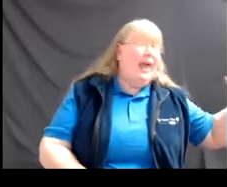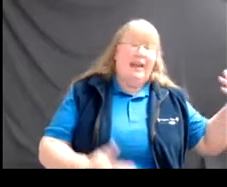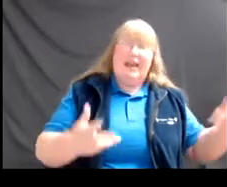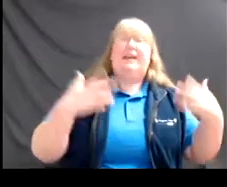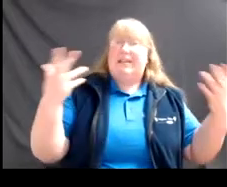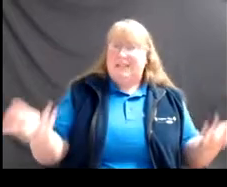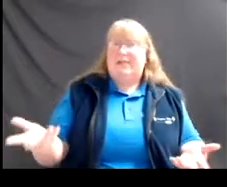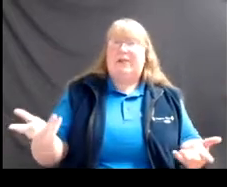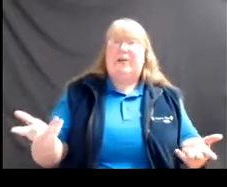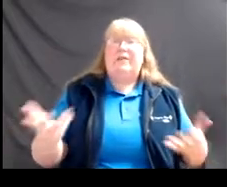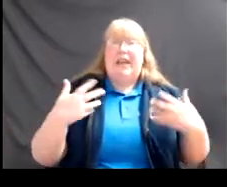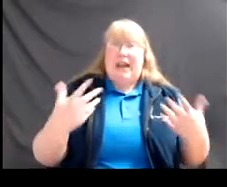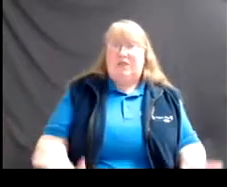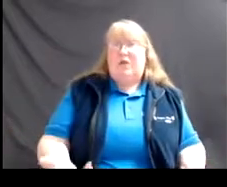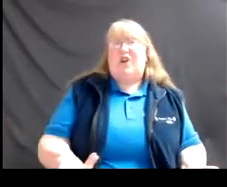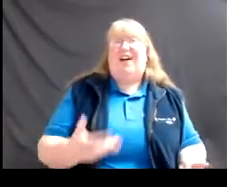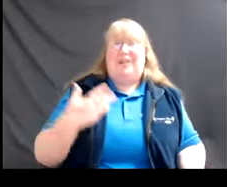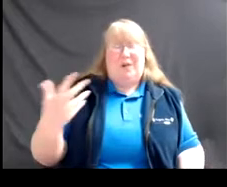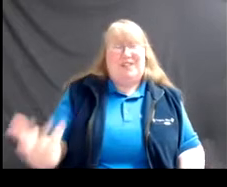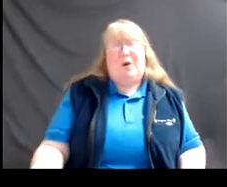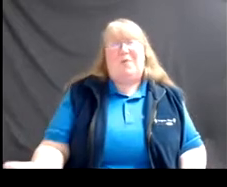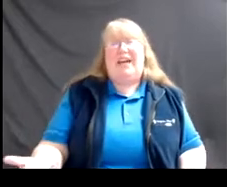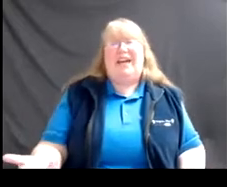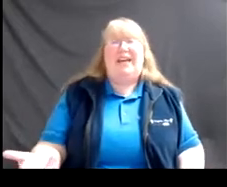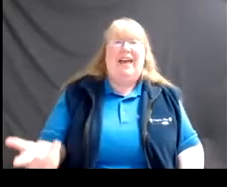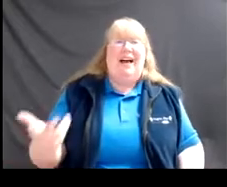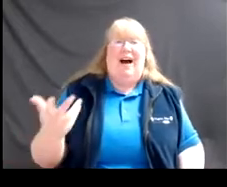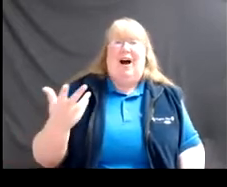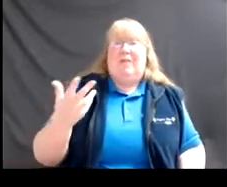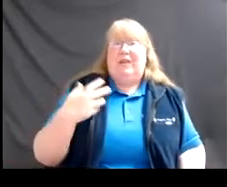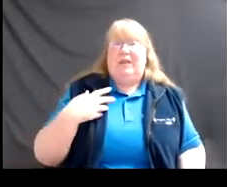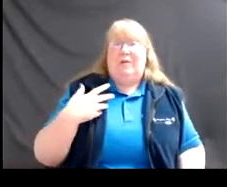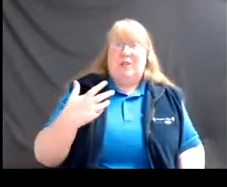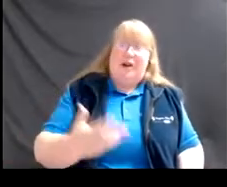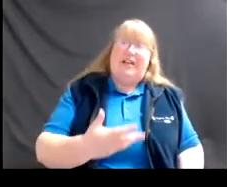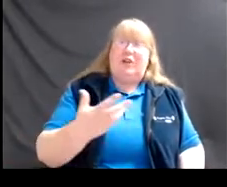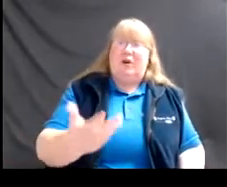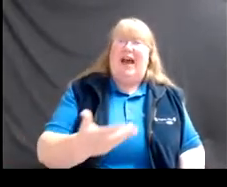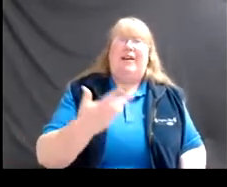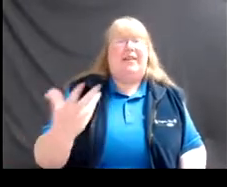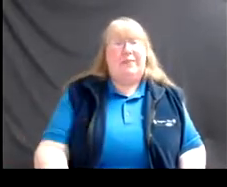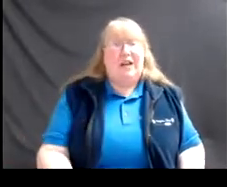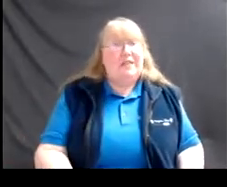And again, consider the age of your child and what's appropriate. Starting to get themselves